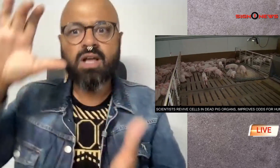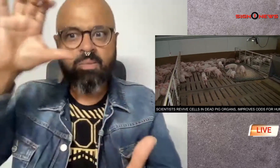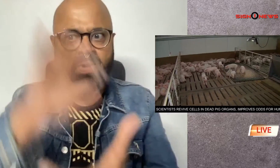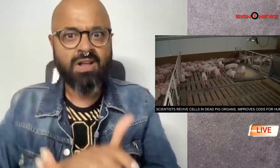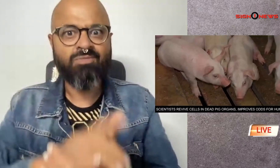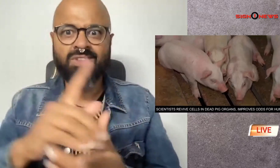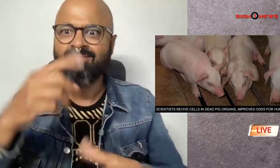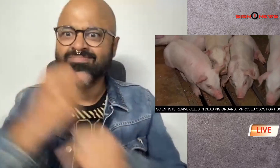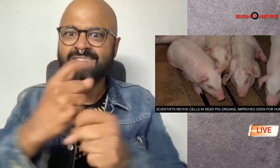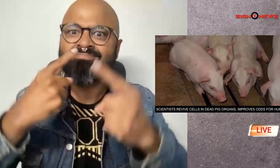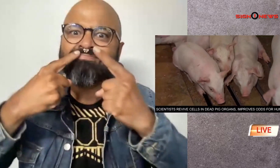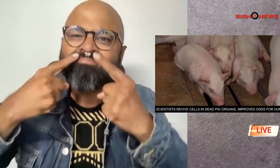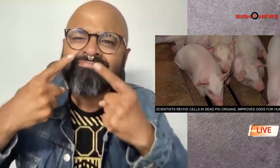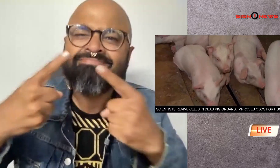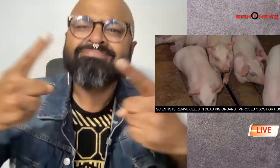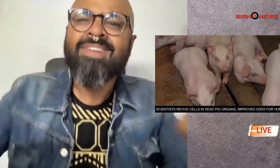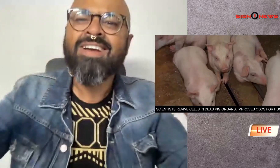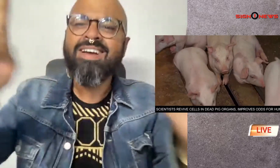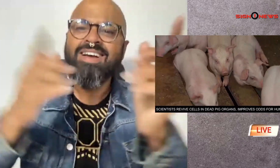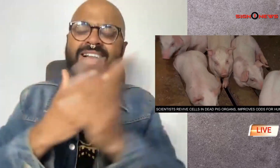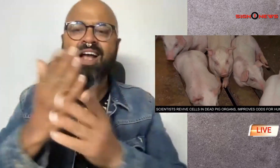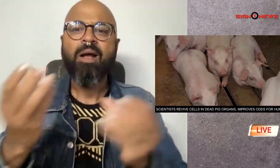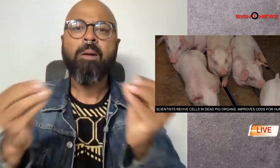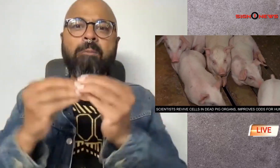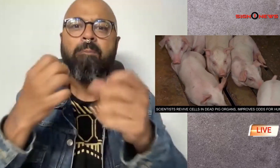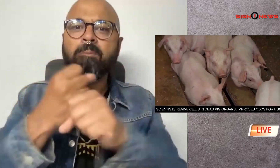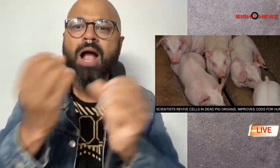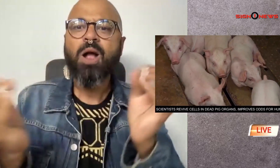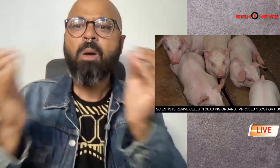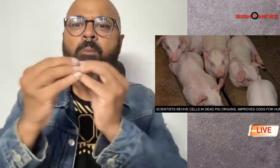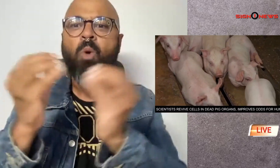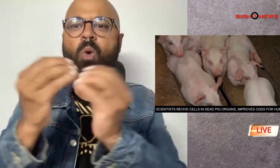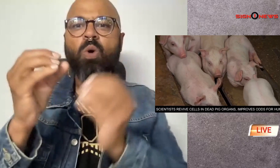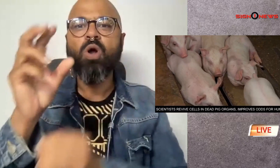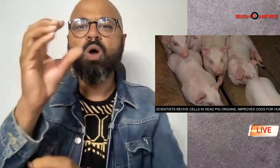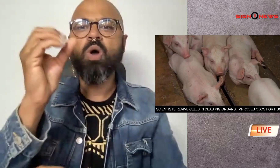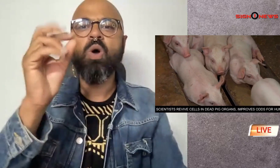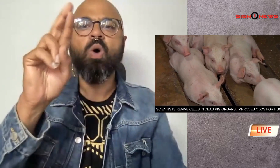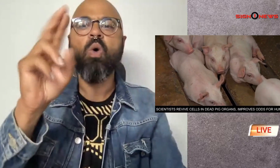medical researchers at Yale University believe they have made a huge breakthrough